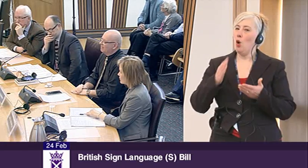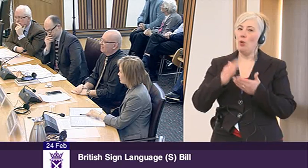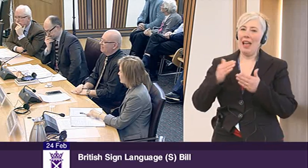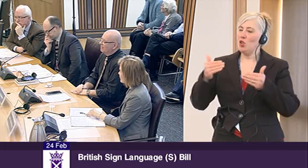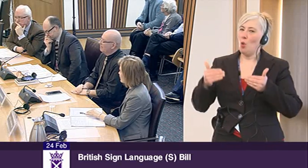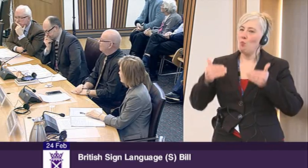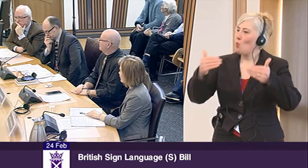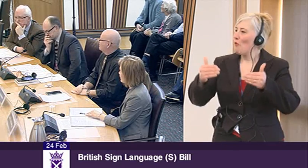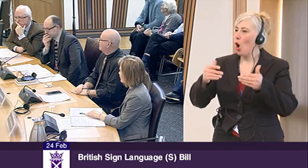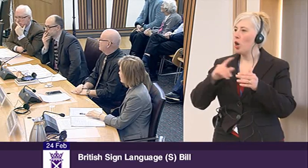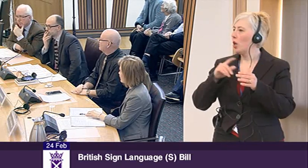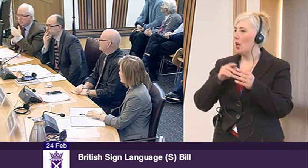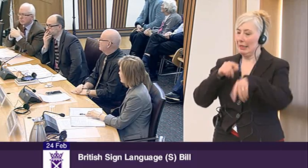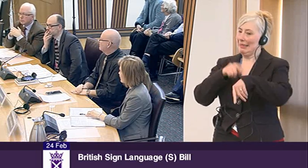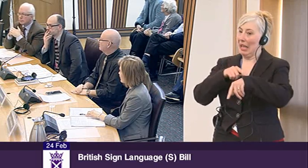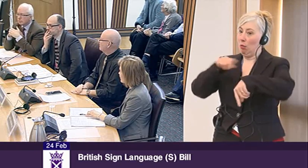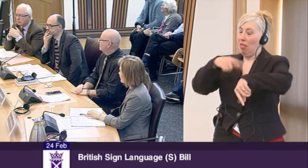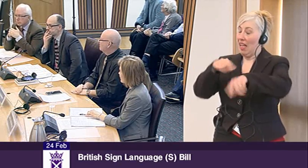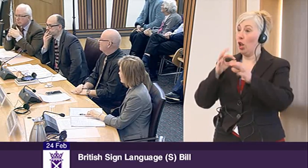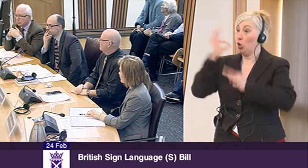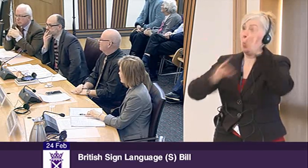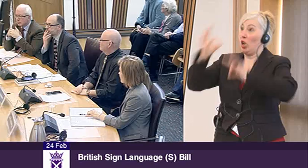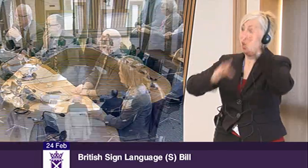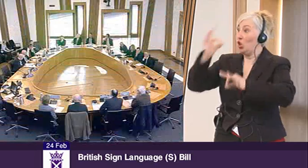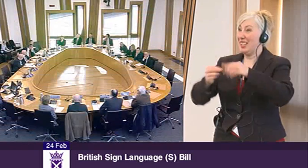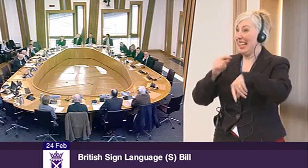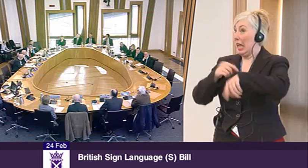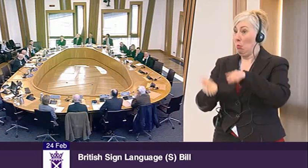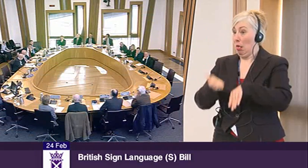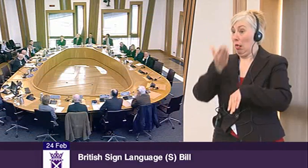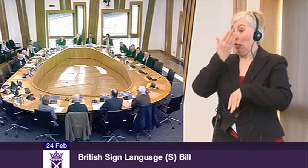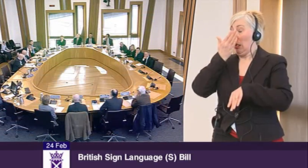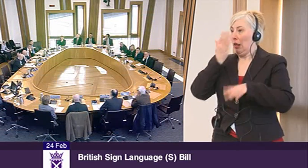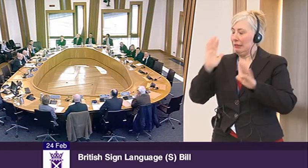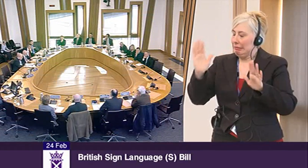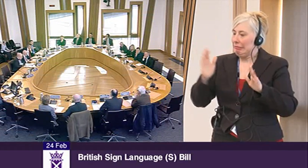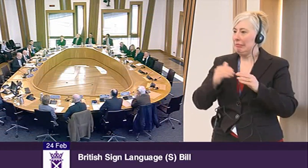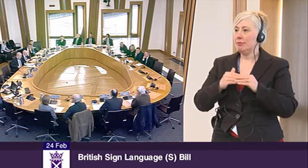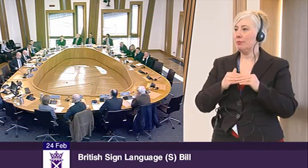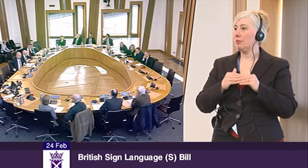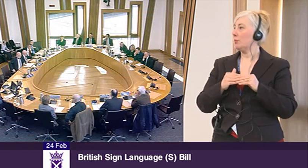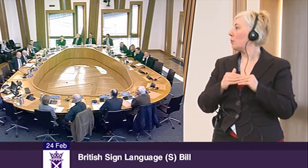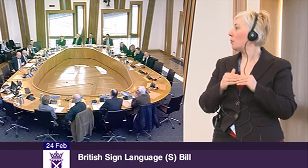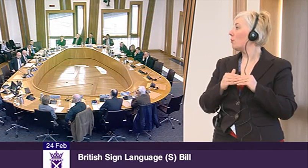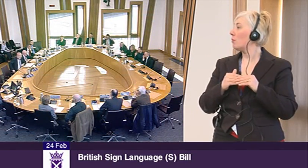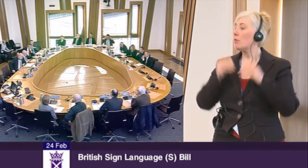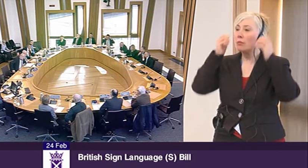The Convener: We have to move on, because we have a lot of questions to get through in virtually no time at all.